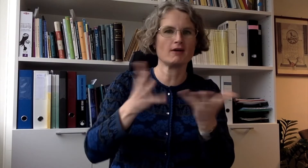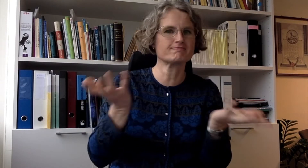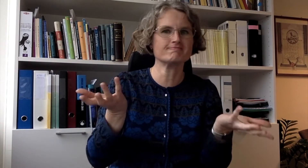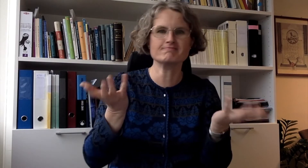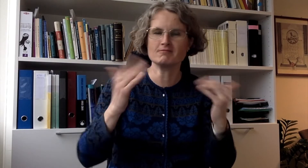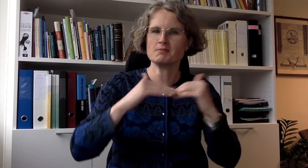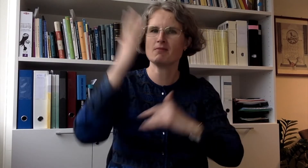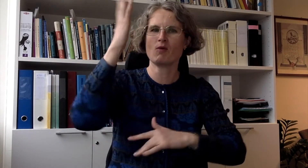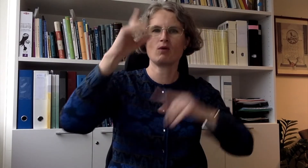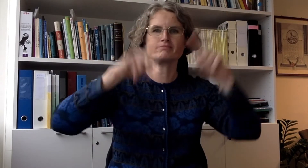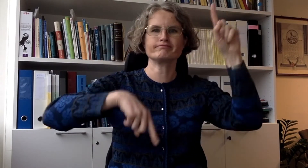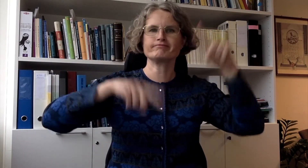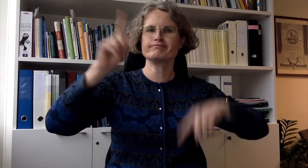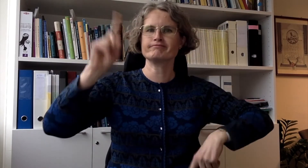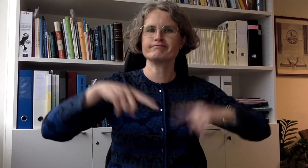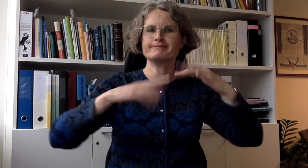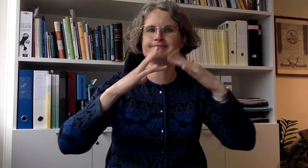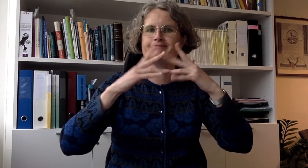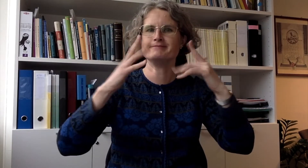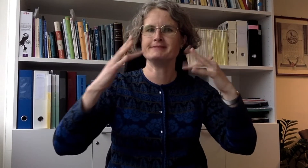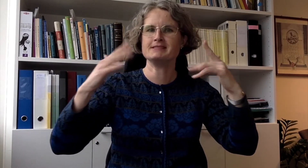They have become more diverse.